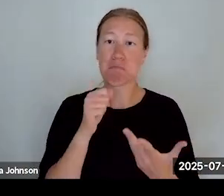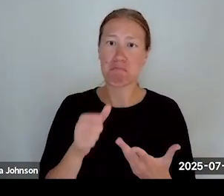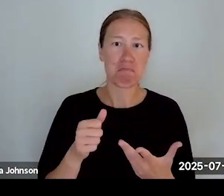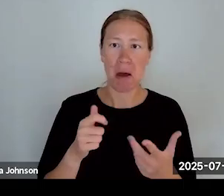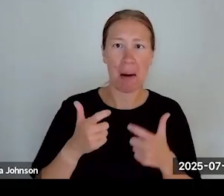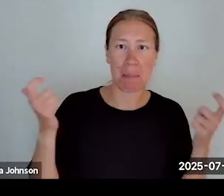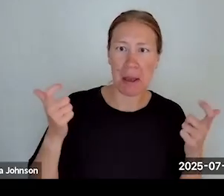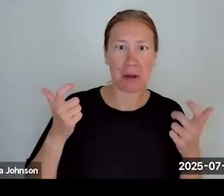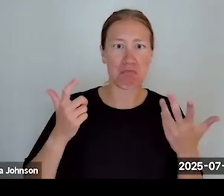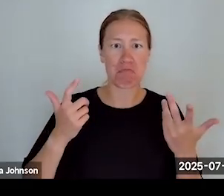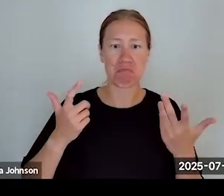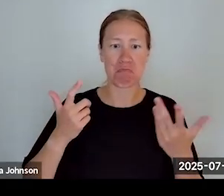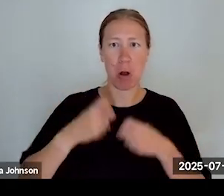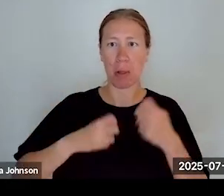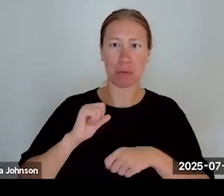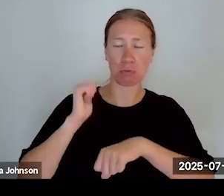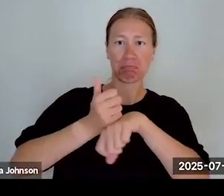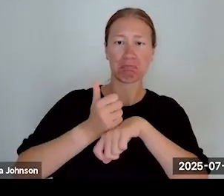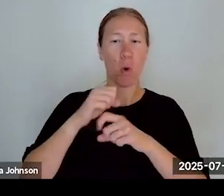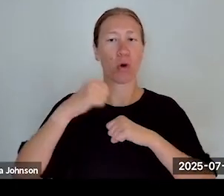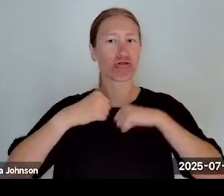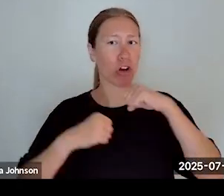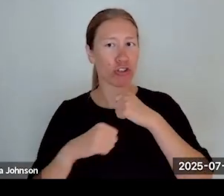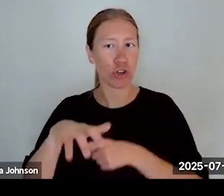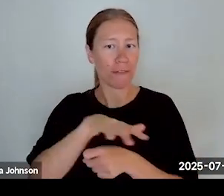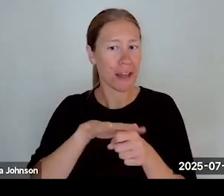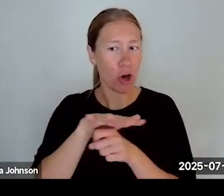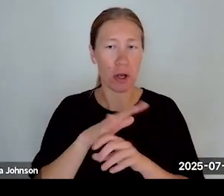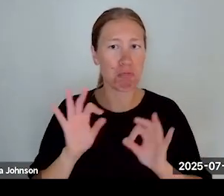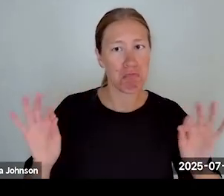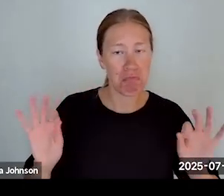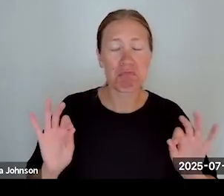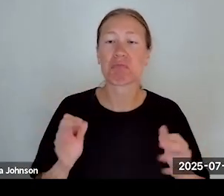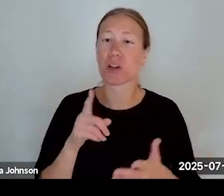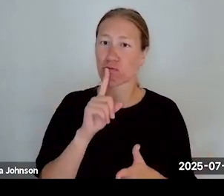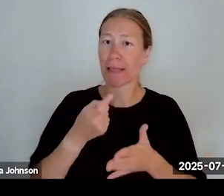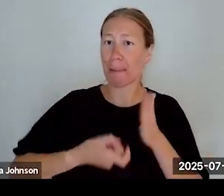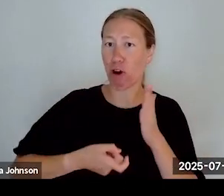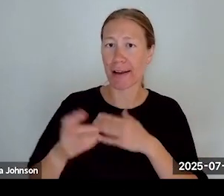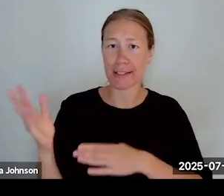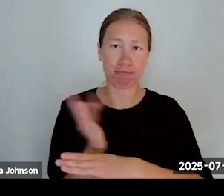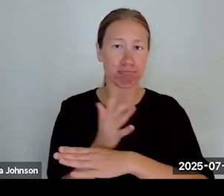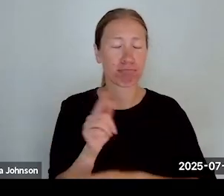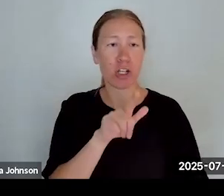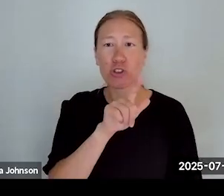or structure of the workspace. These products can range in price from approximately 25 to $50.